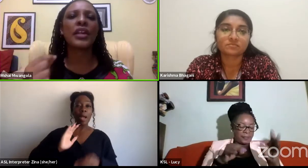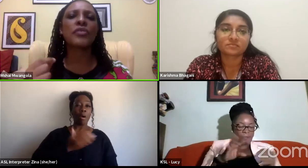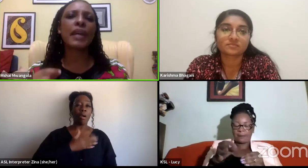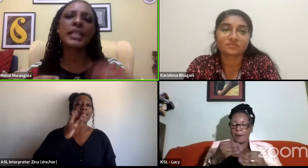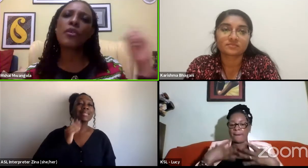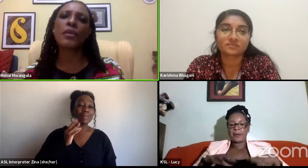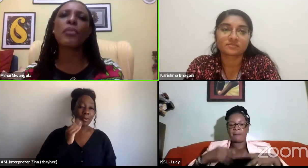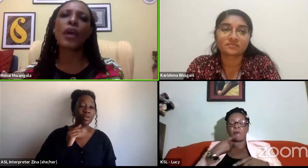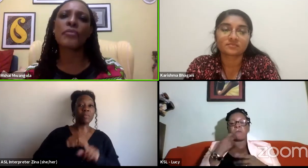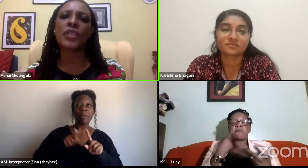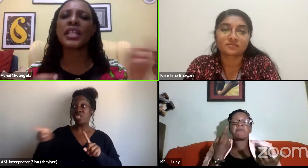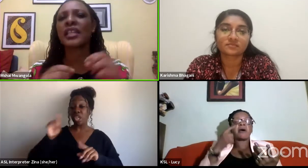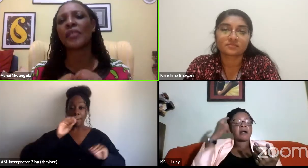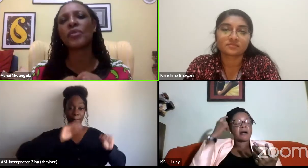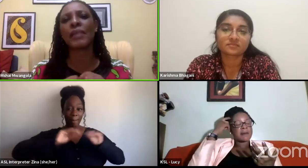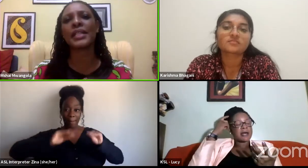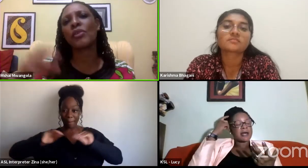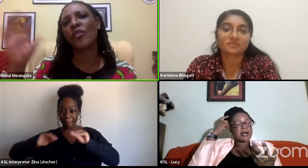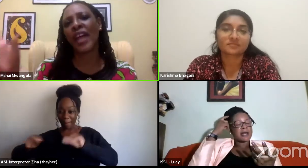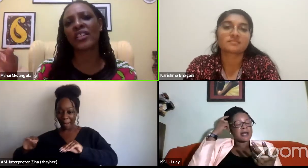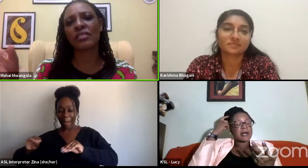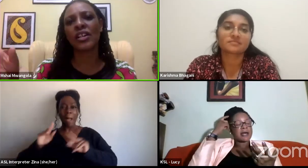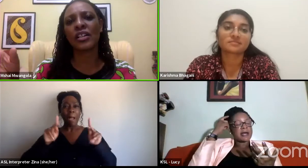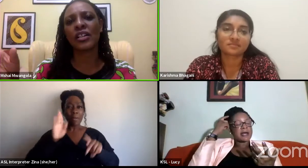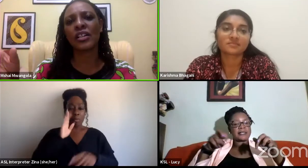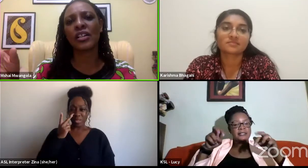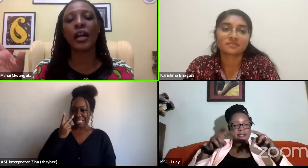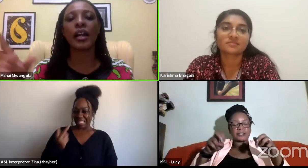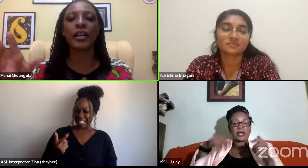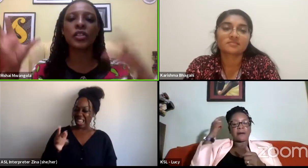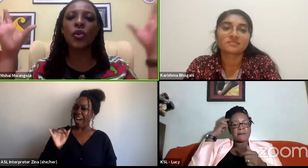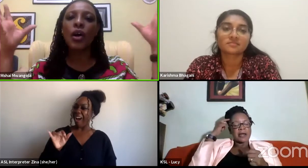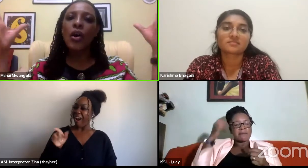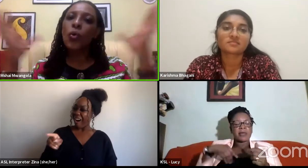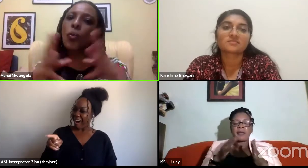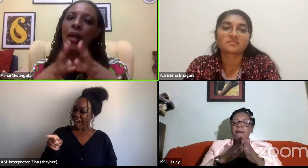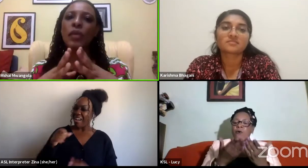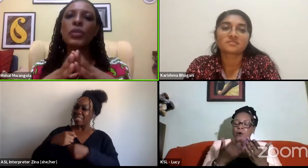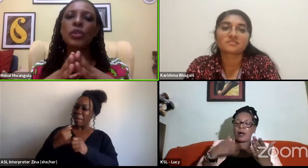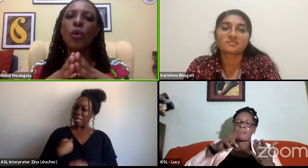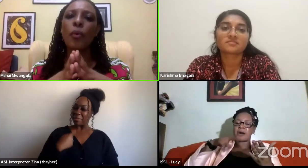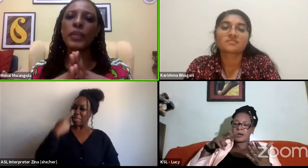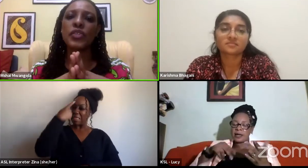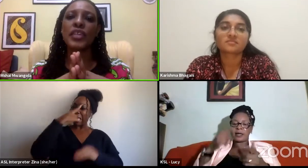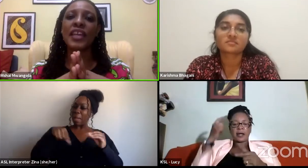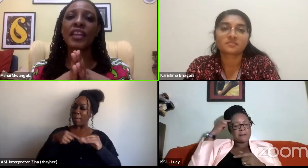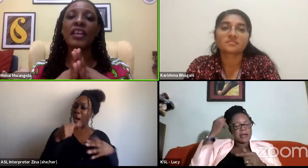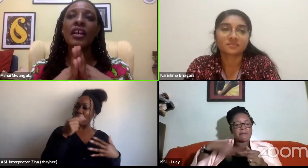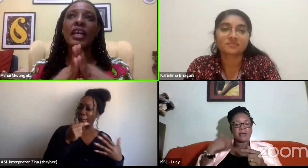that reminds me of the book I'm reading, that reminds me of that. And so when it was all pieced together,